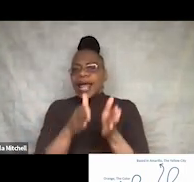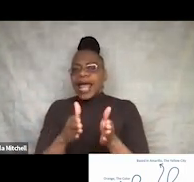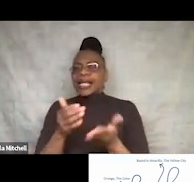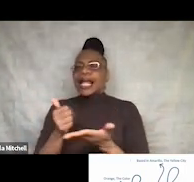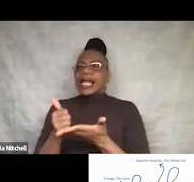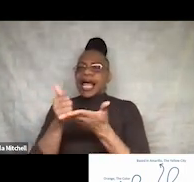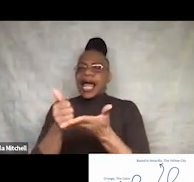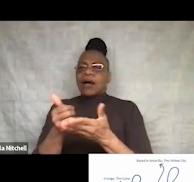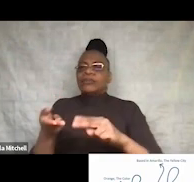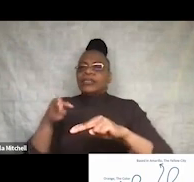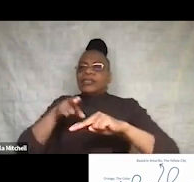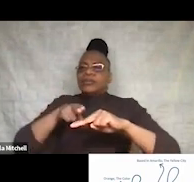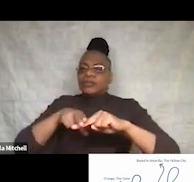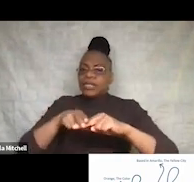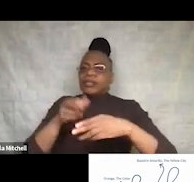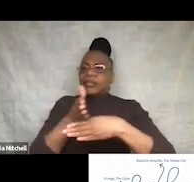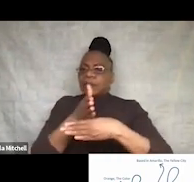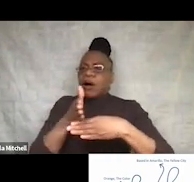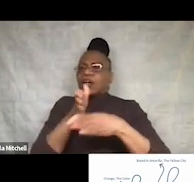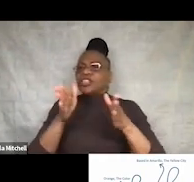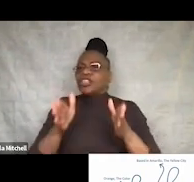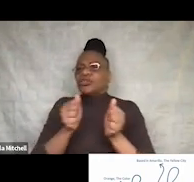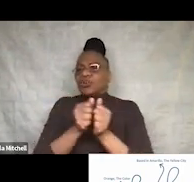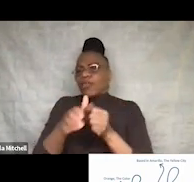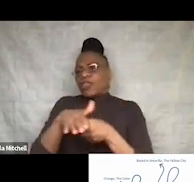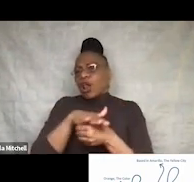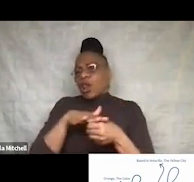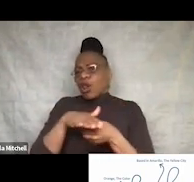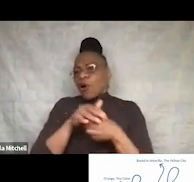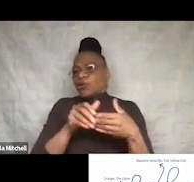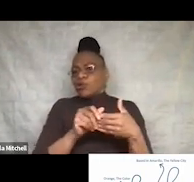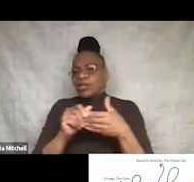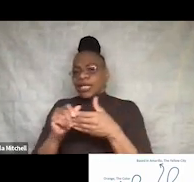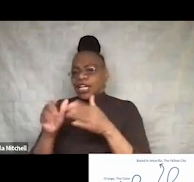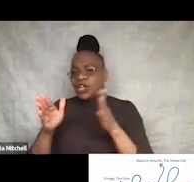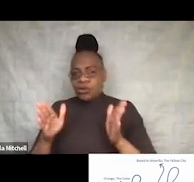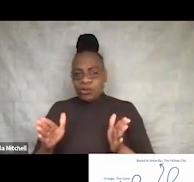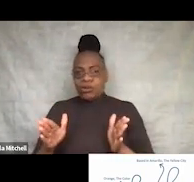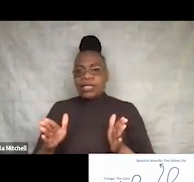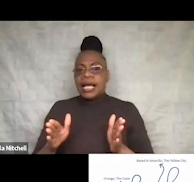Next. And then, just briefly, so that was the unsheltered homeless.